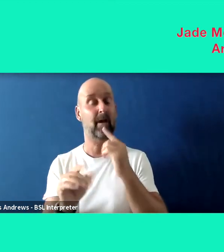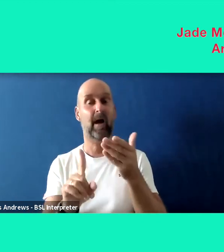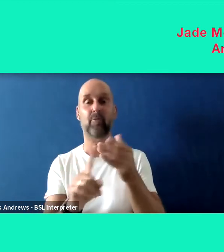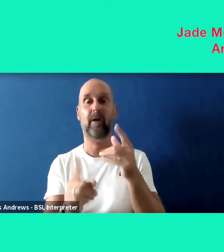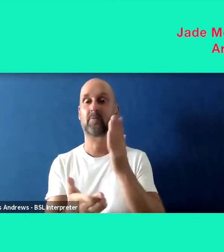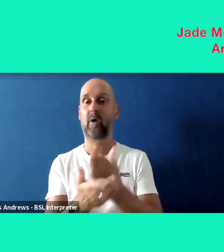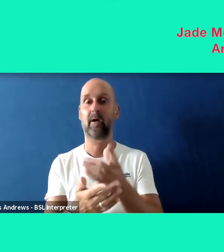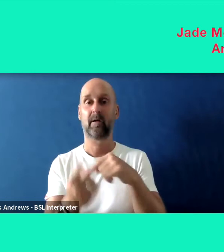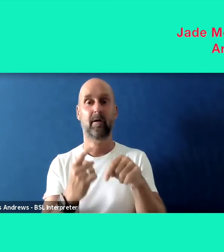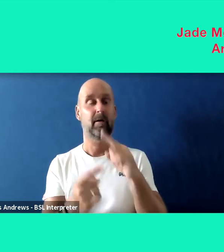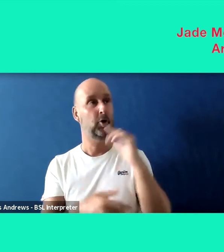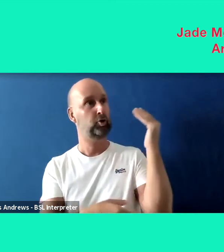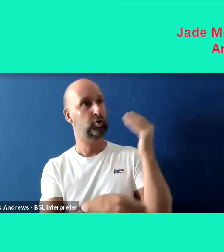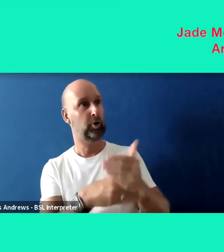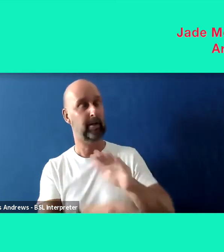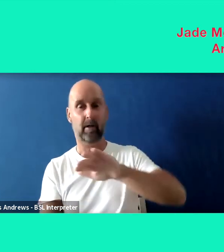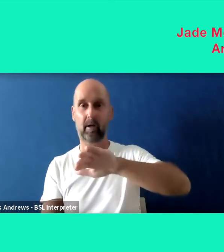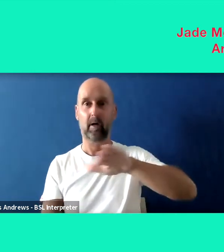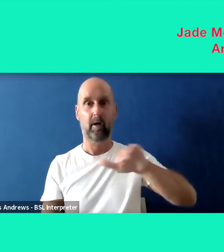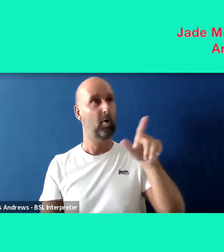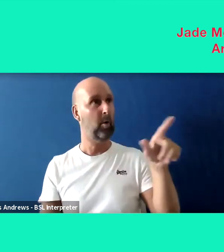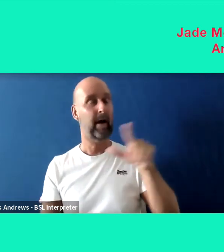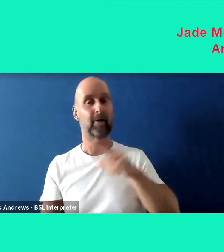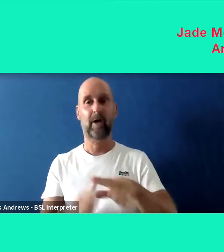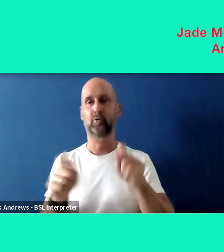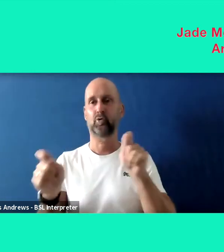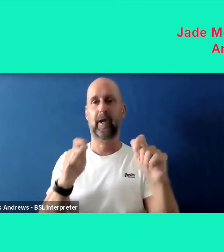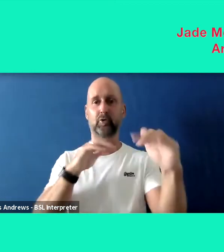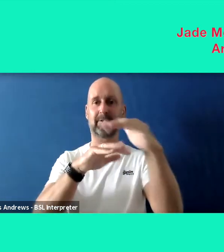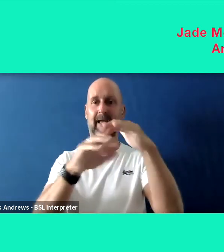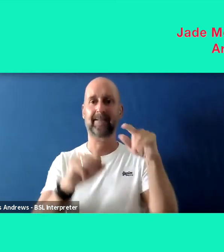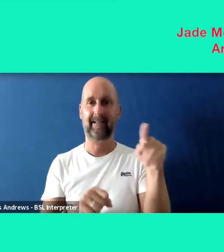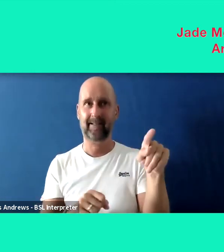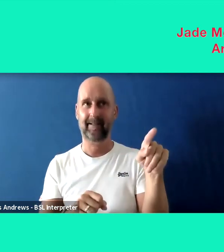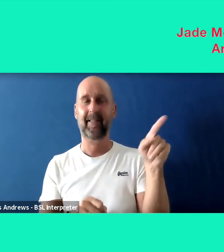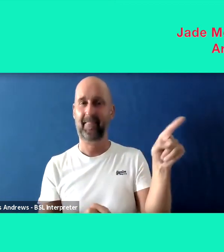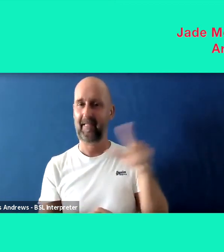of shutting down the means to change society, and if ever there was a time to look beyond existing